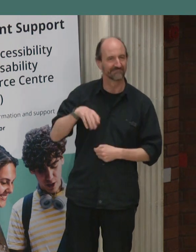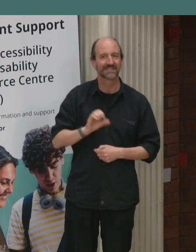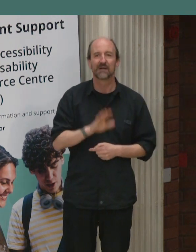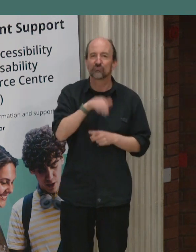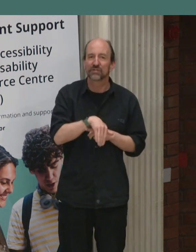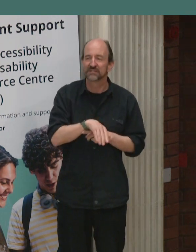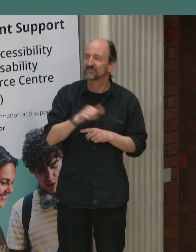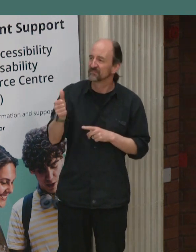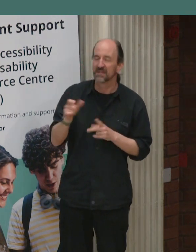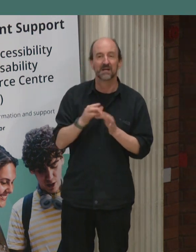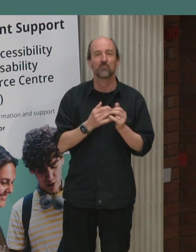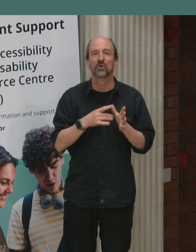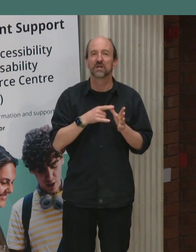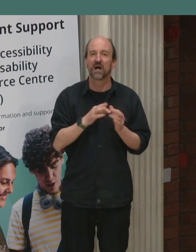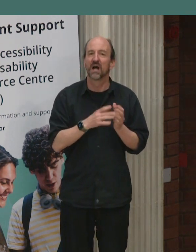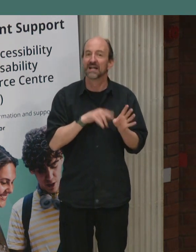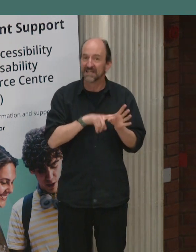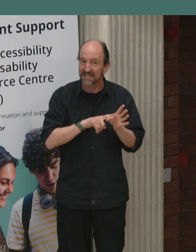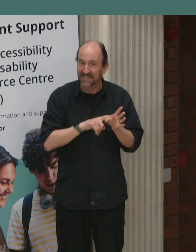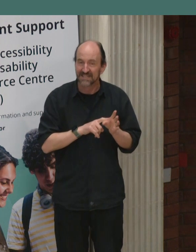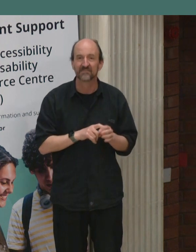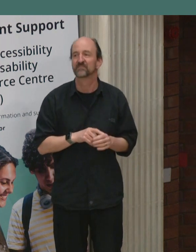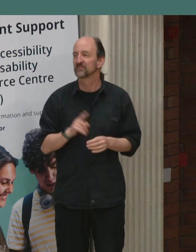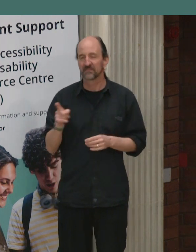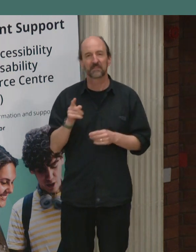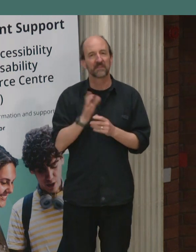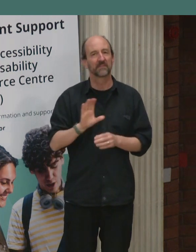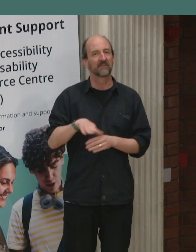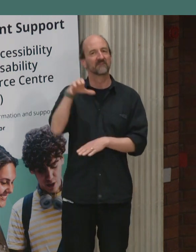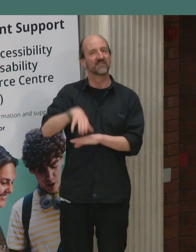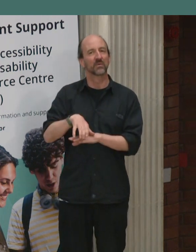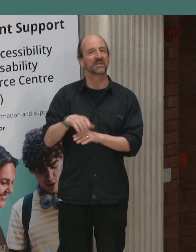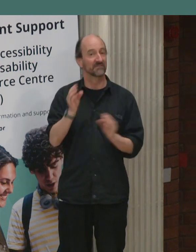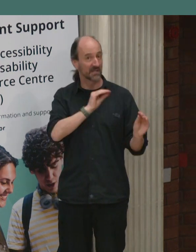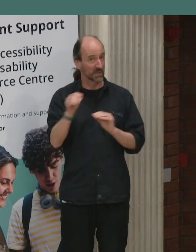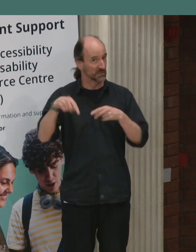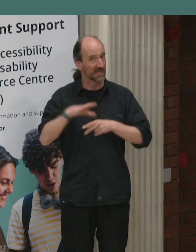Ungley is a Doctoral candidate at the Faculty of Education at Cambridge; her research focuses on